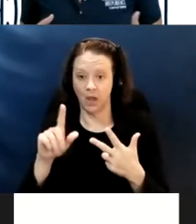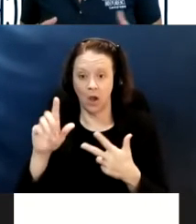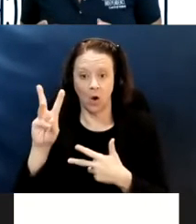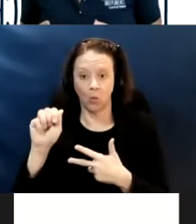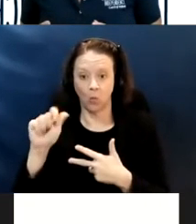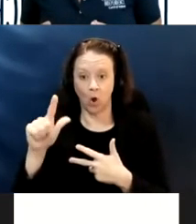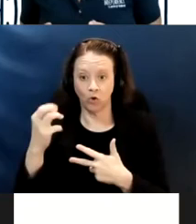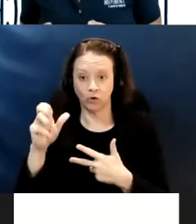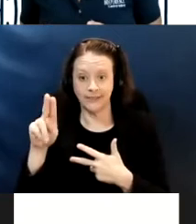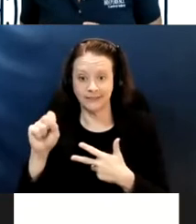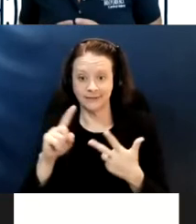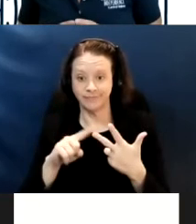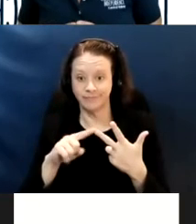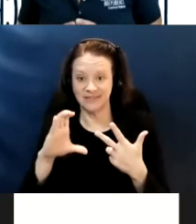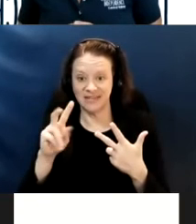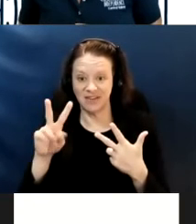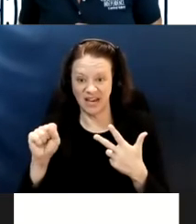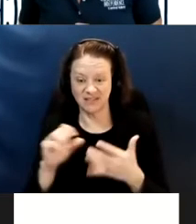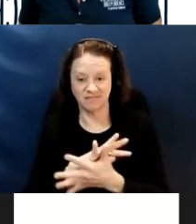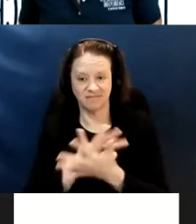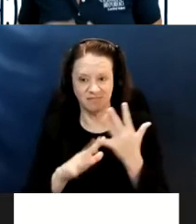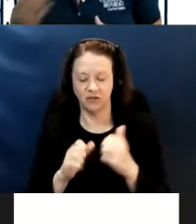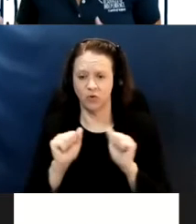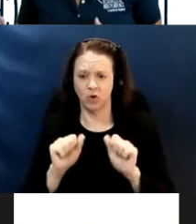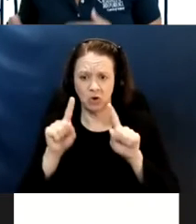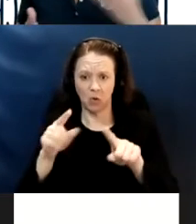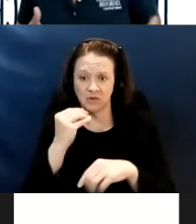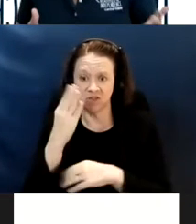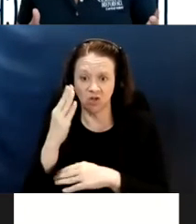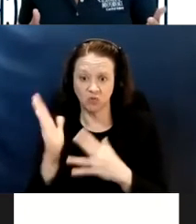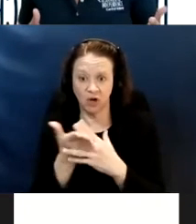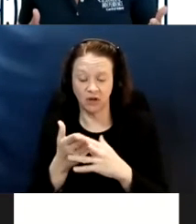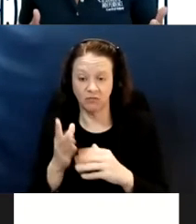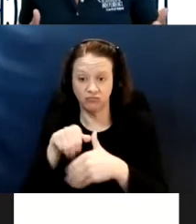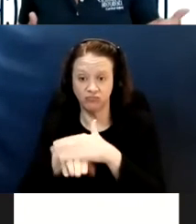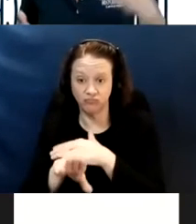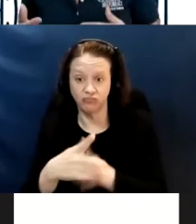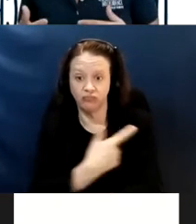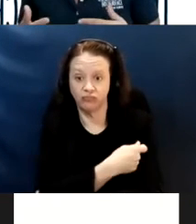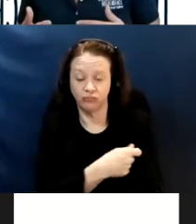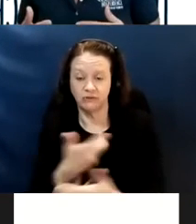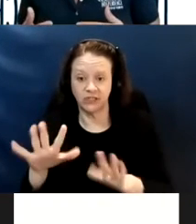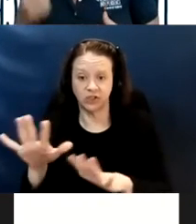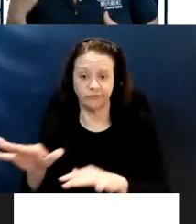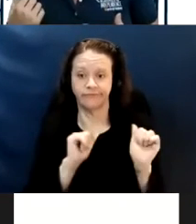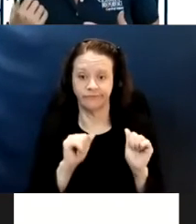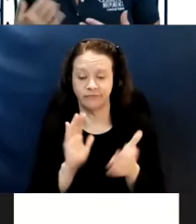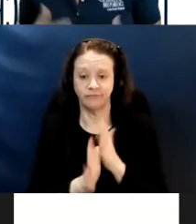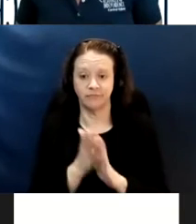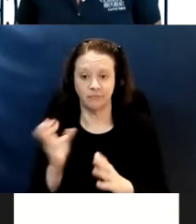so that you could just go on your lunch break, pop in, get your vaccine, and then pop out and get back to work.